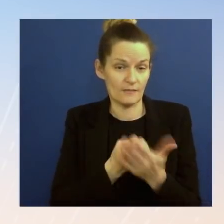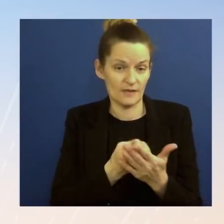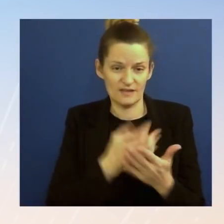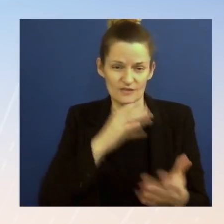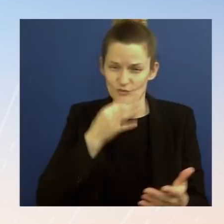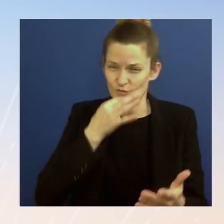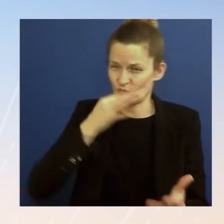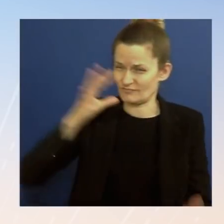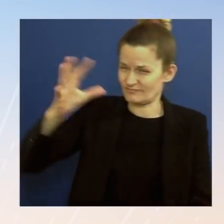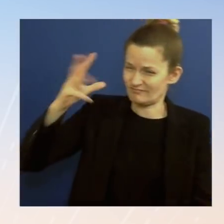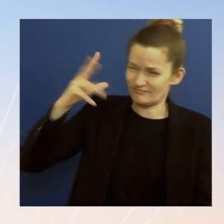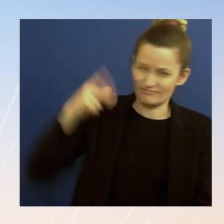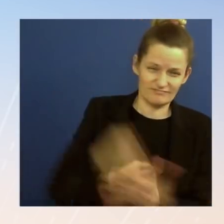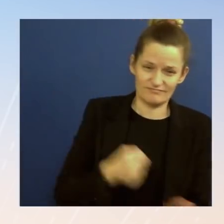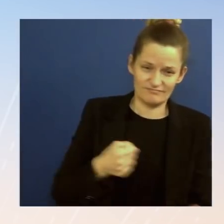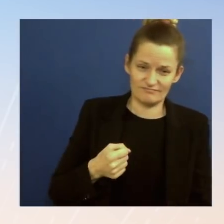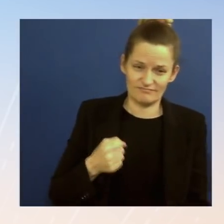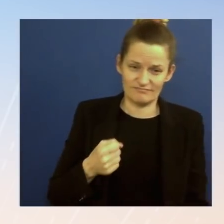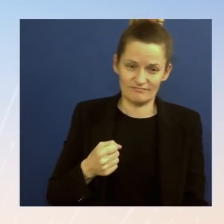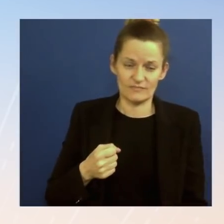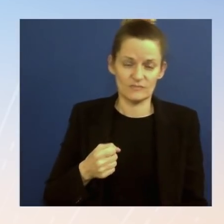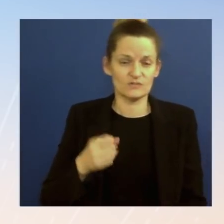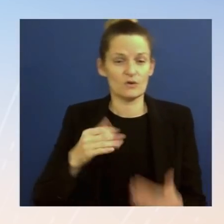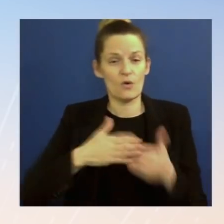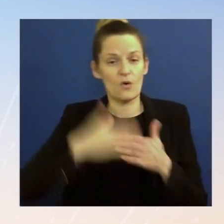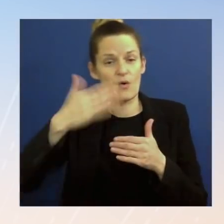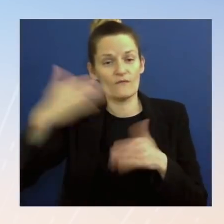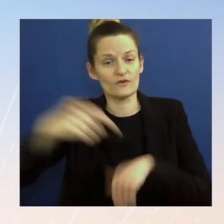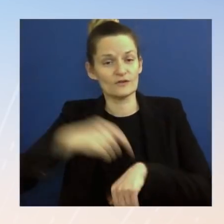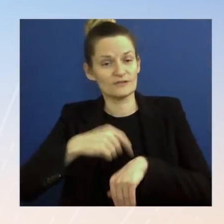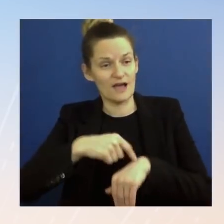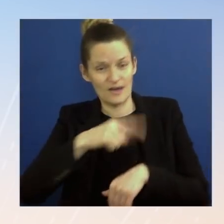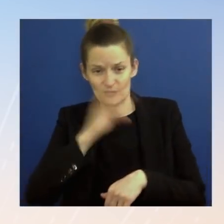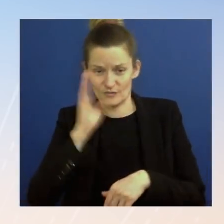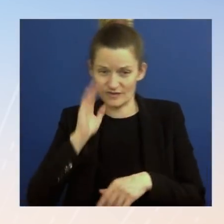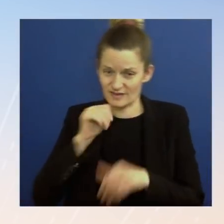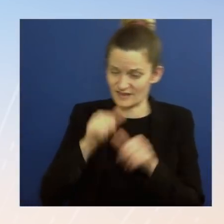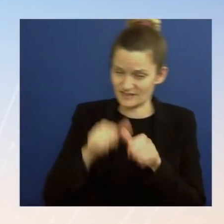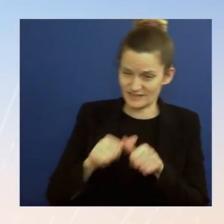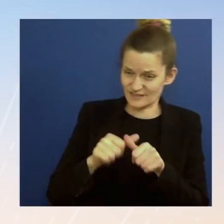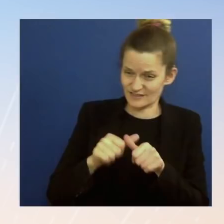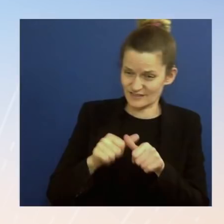Go ahead. The Press: Oh, actually -- thank you. Furthering that point, you did mention at the top of this briefing